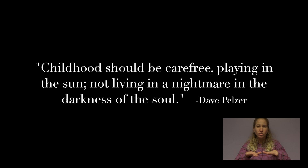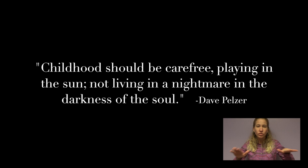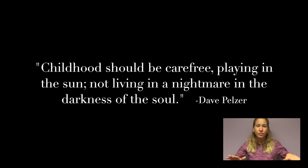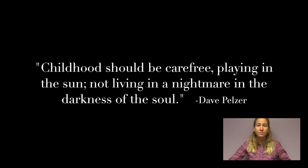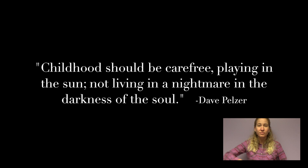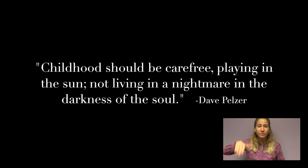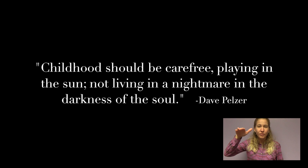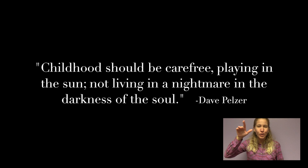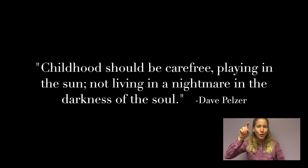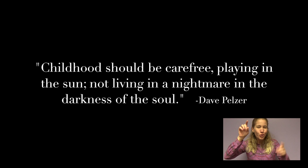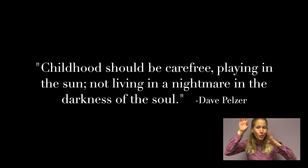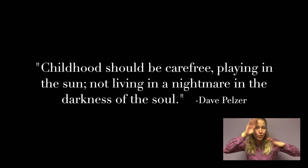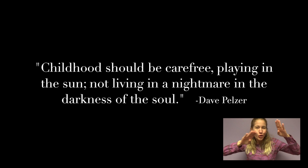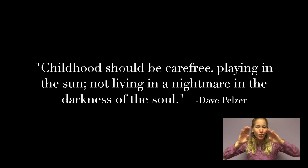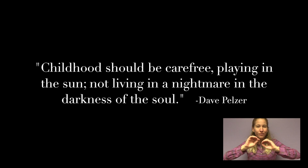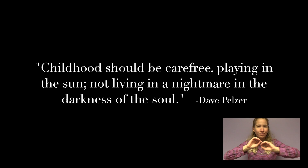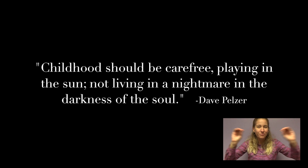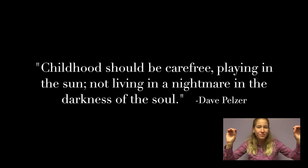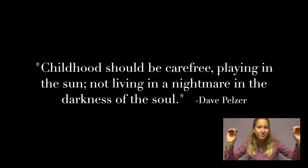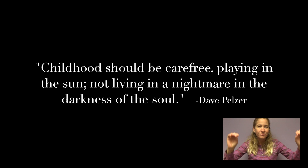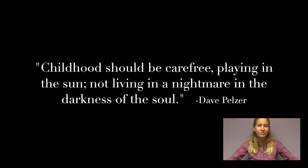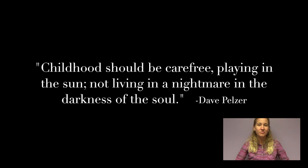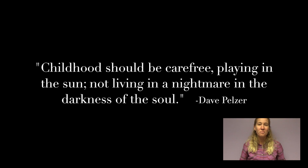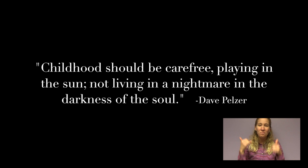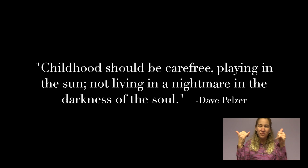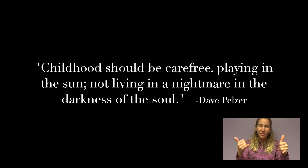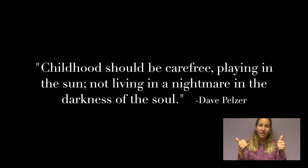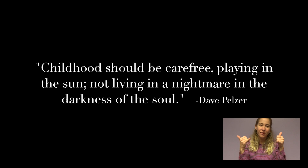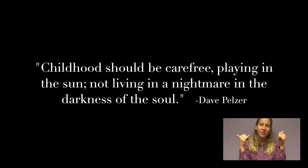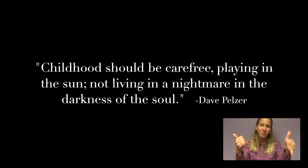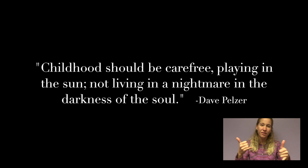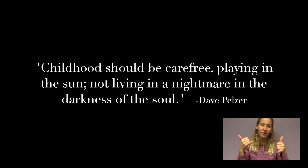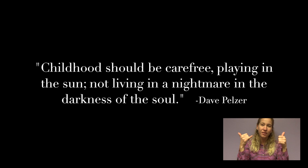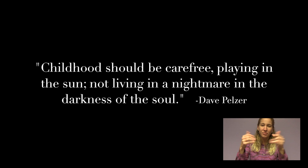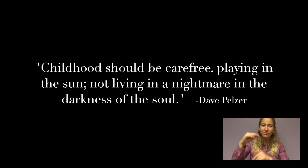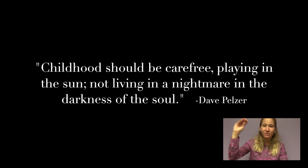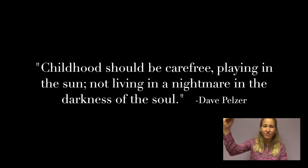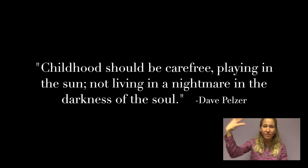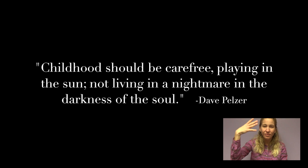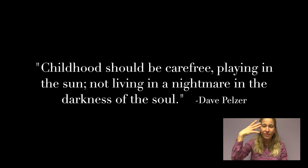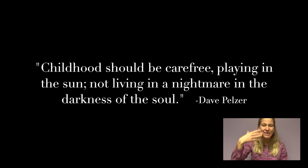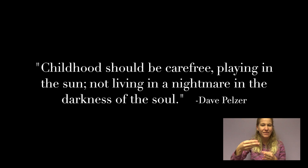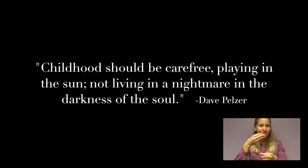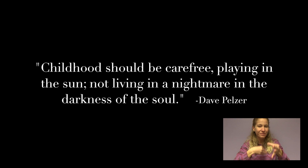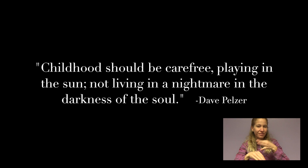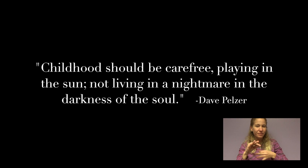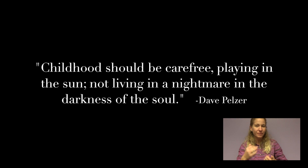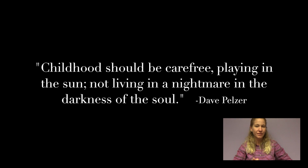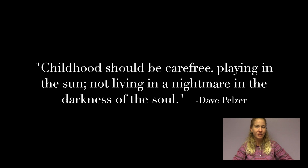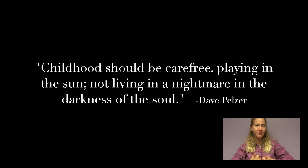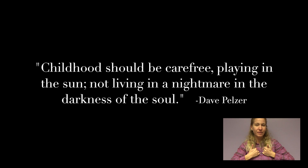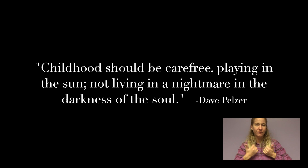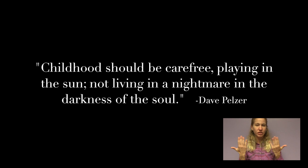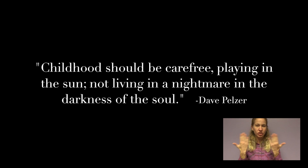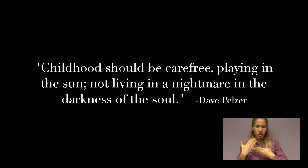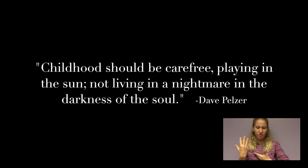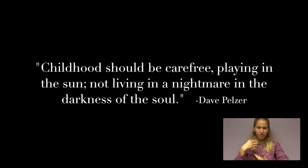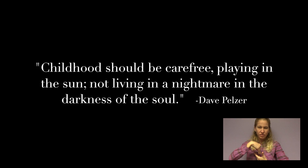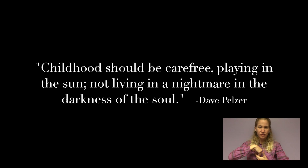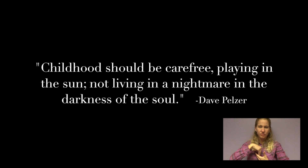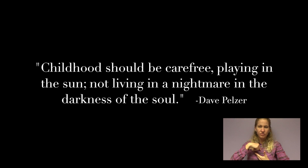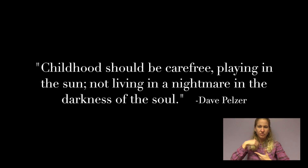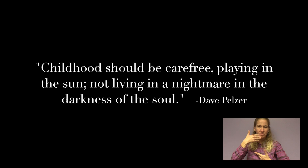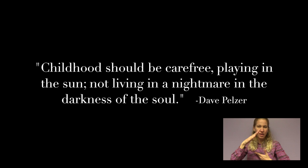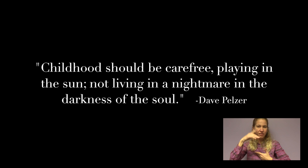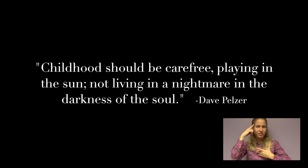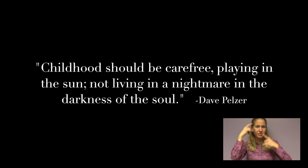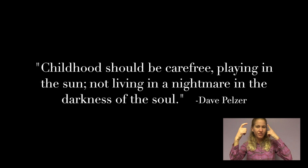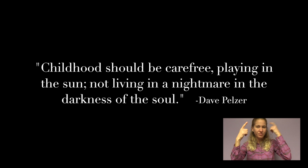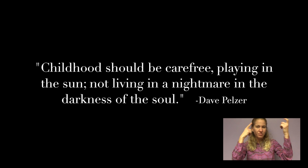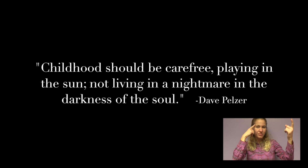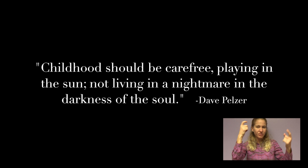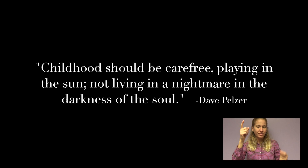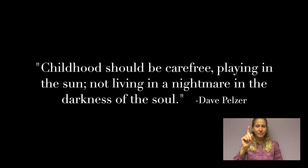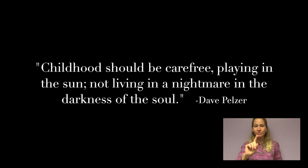"Childhood should be carefree, playing in the sun; not living in a nightmare in the darkness of the soul." -Dave Pelzer